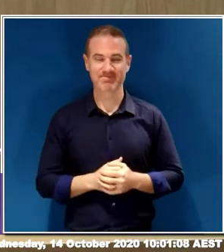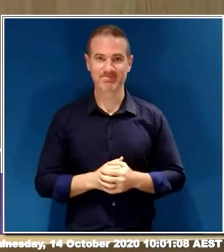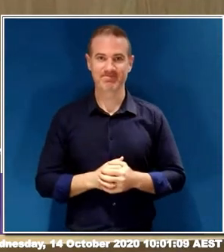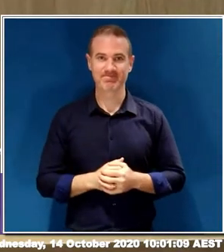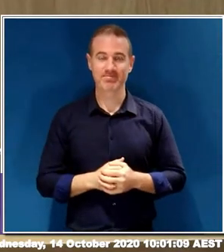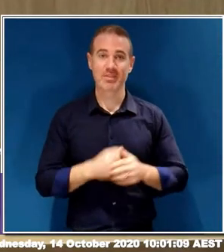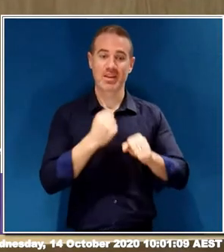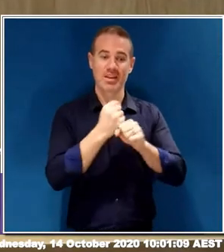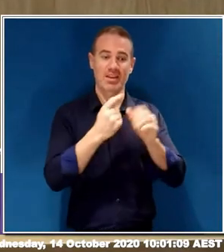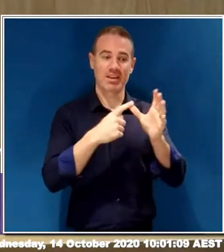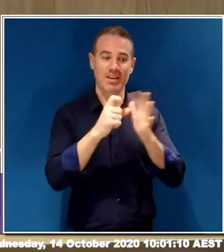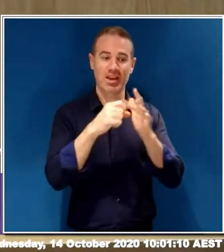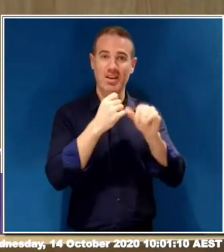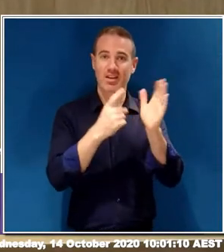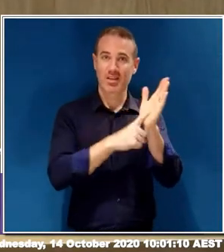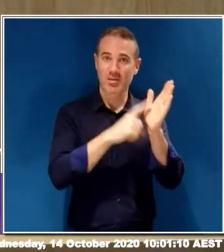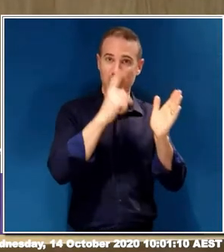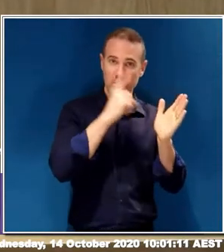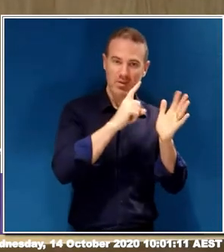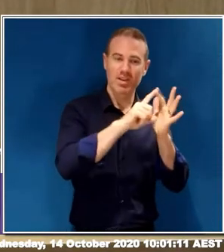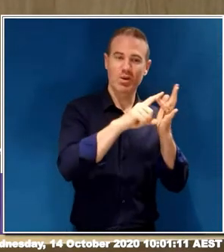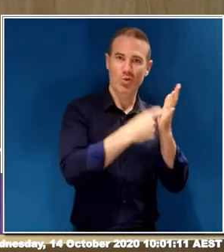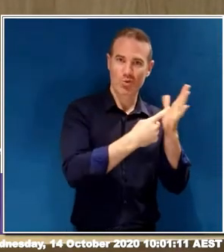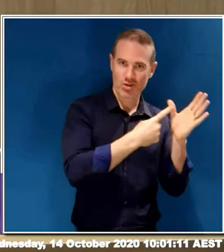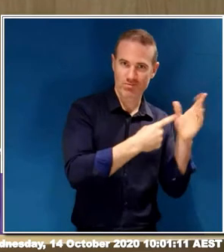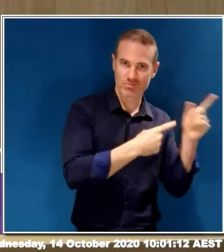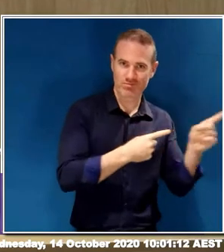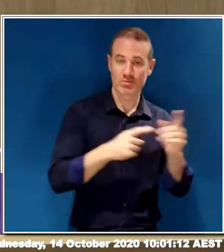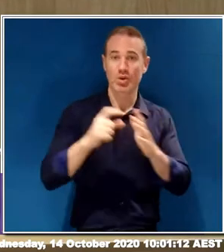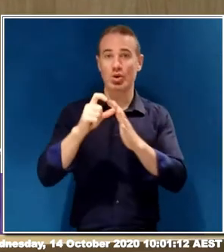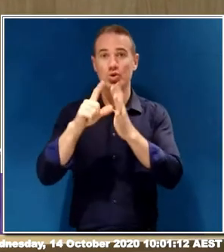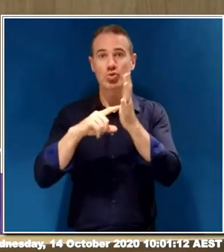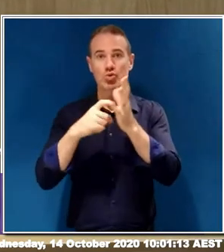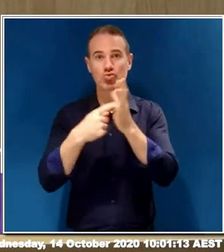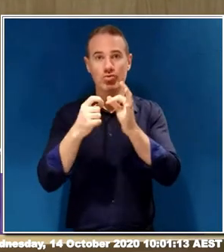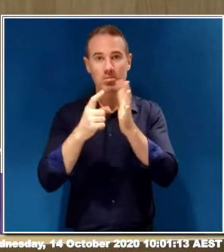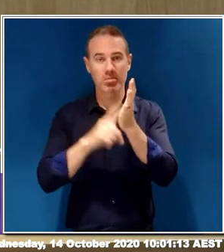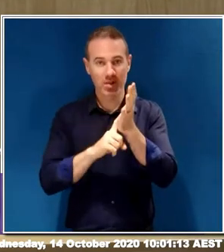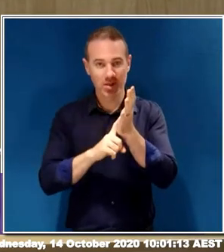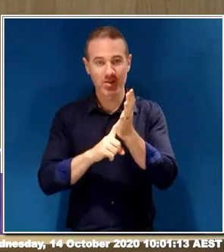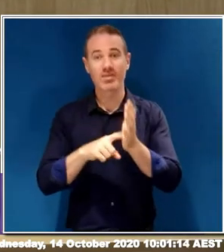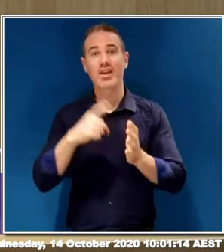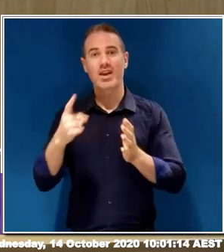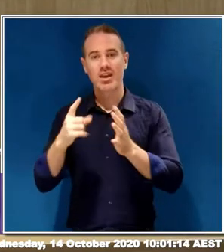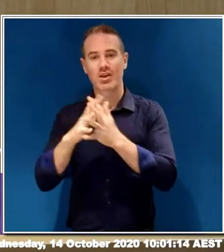the Turrbal and Jagera nations and the Wurundjeri people of the Kulin nations.